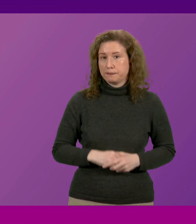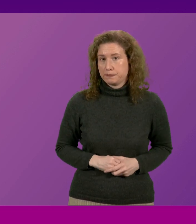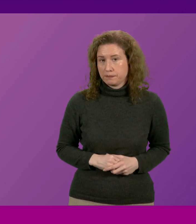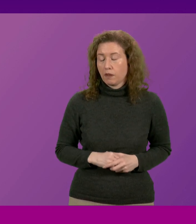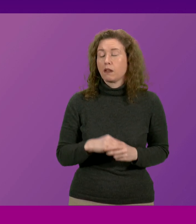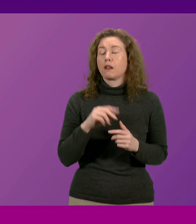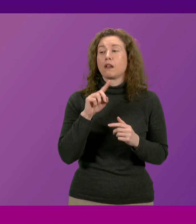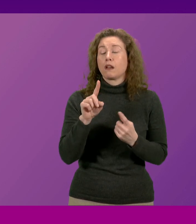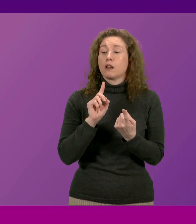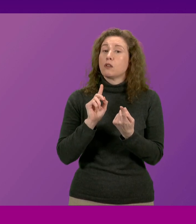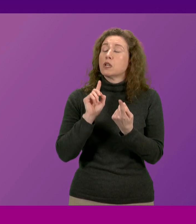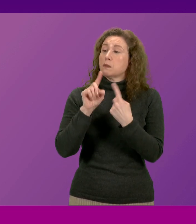In response to that situation, the Government,